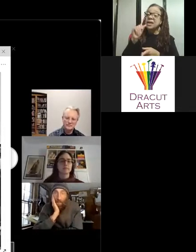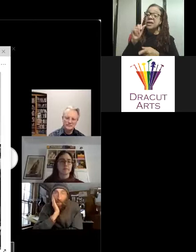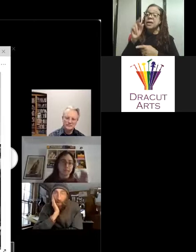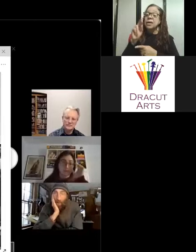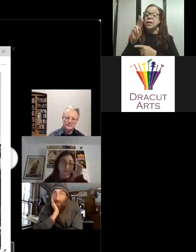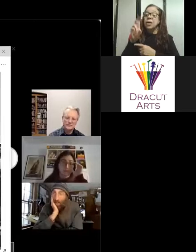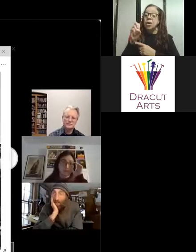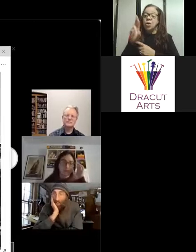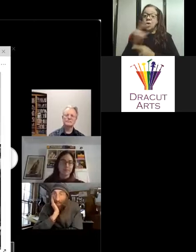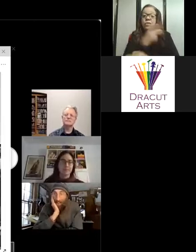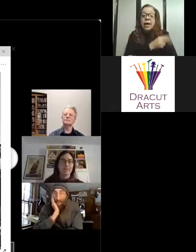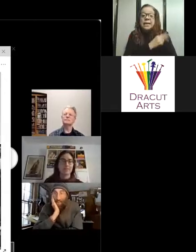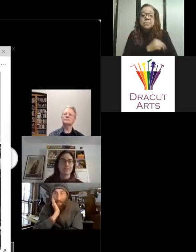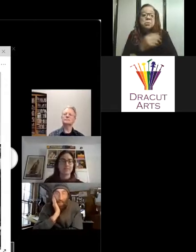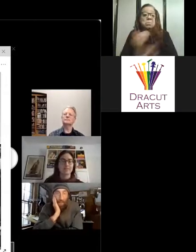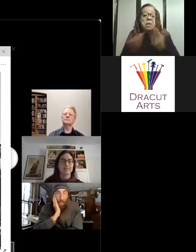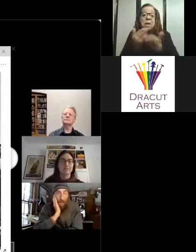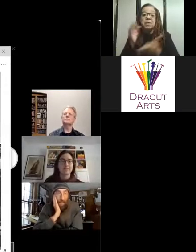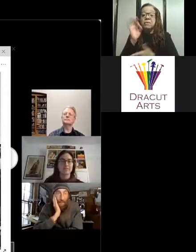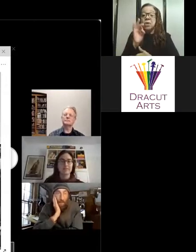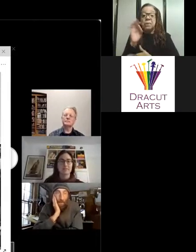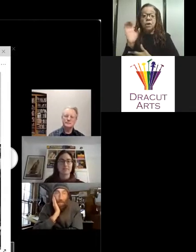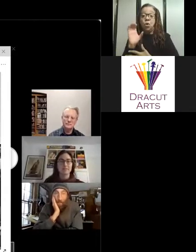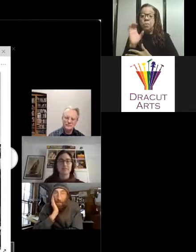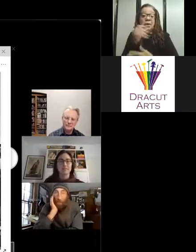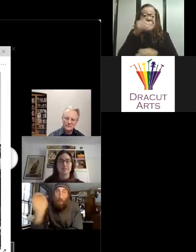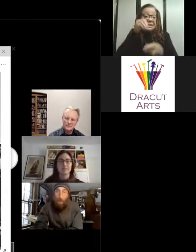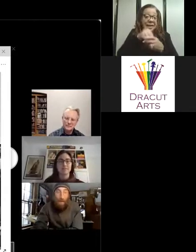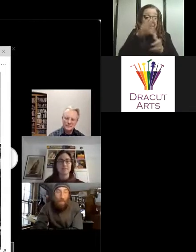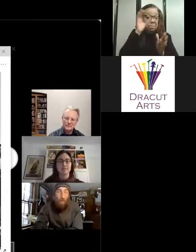in this picture, right. Look around at any one of these people! My own